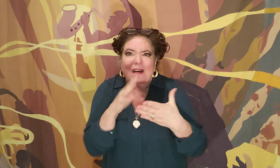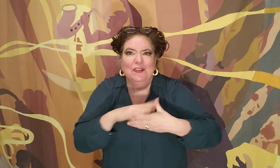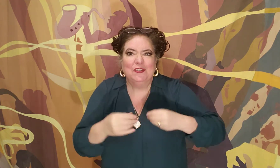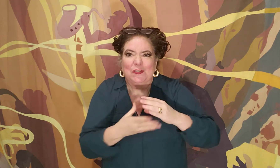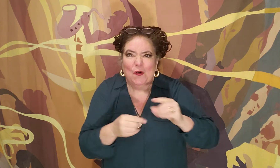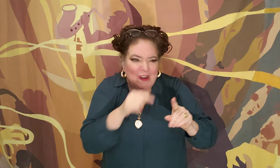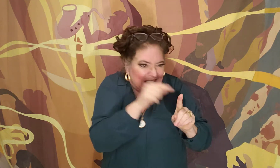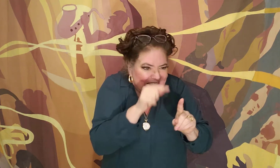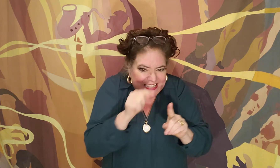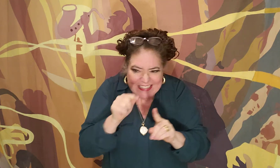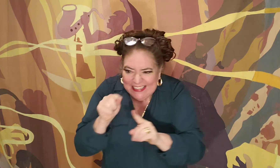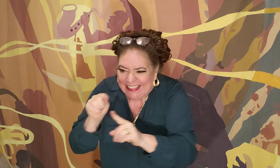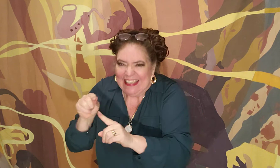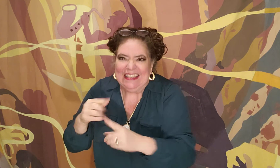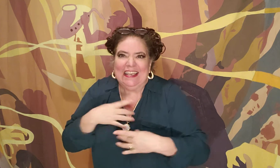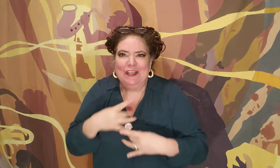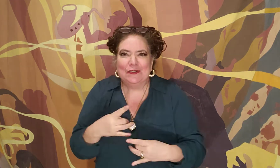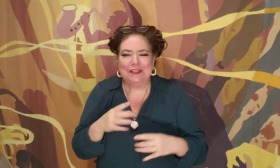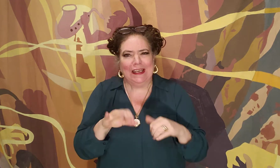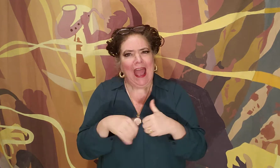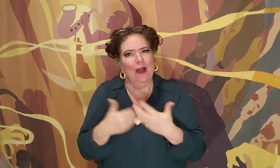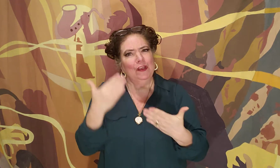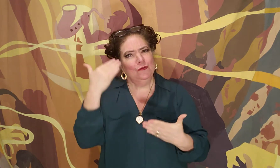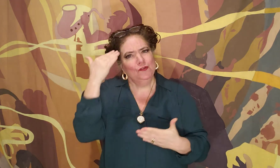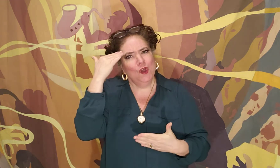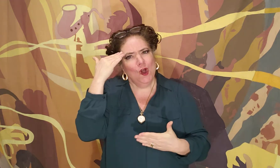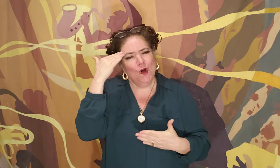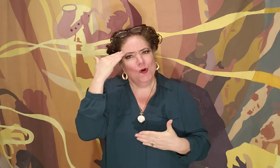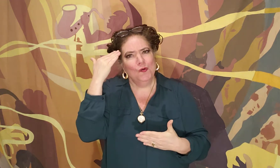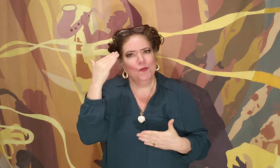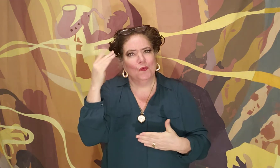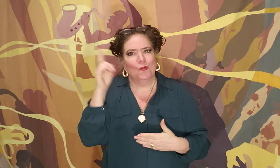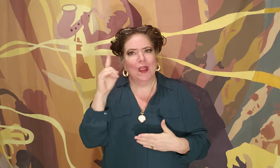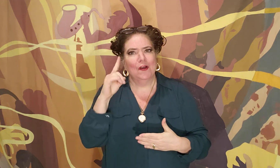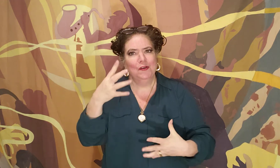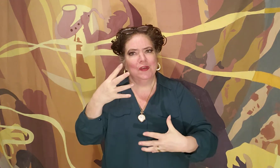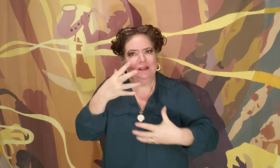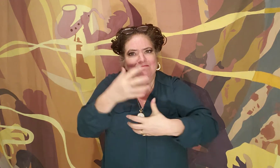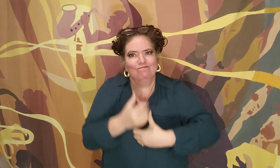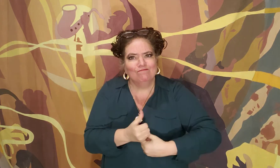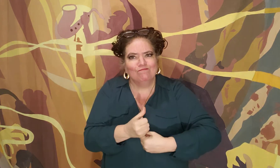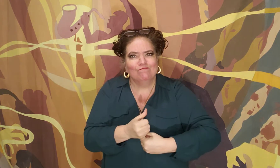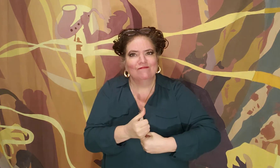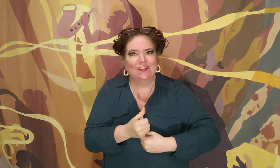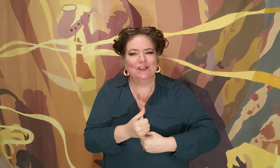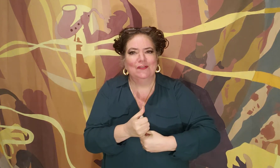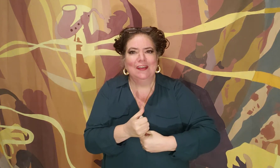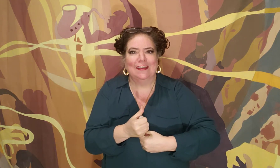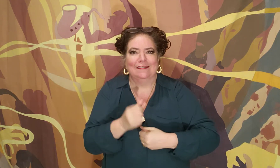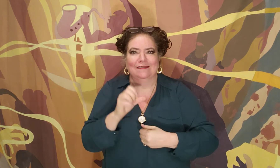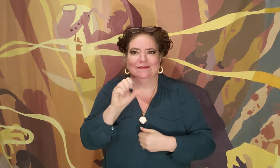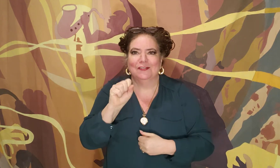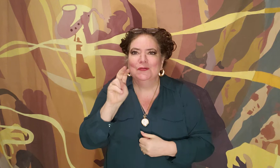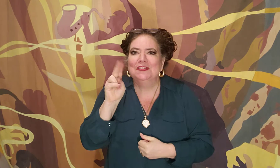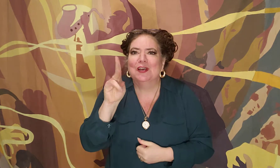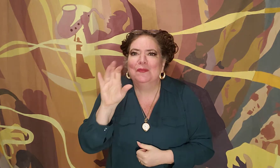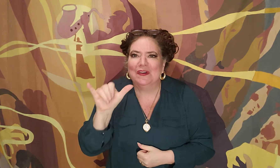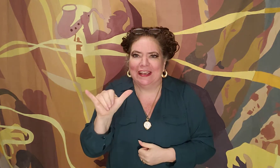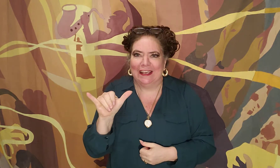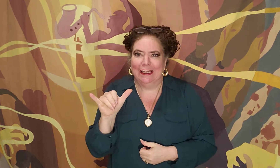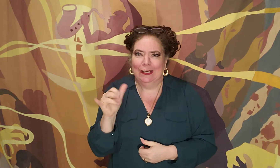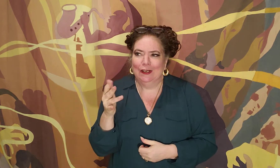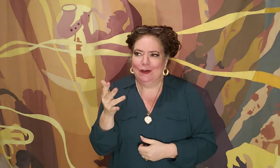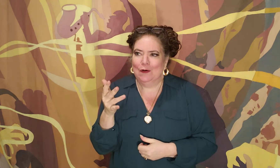the story is interesting. How do you know where you can shrink it and do a summary? Or